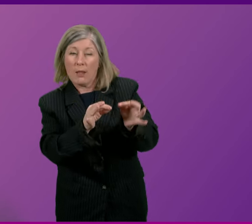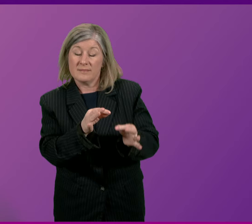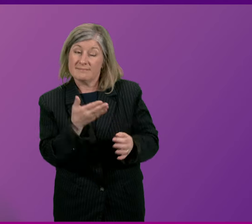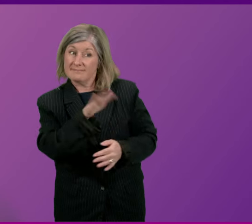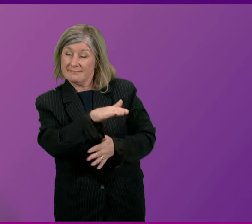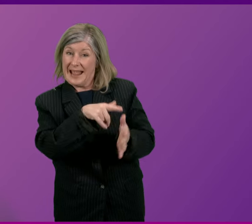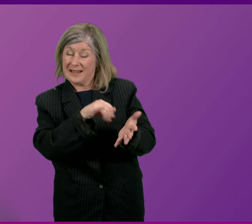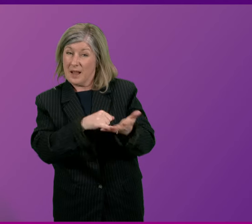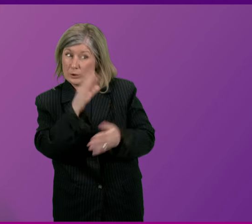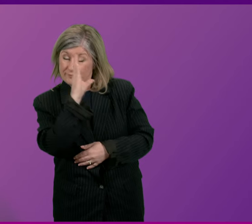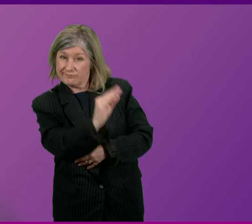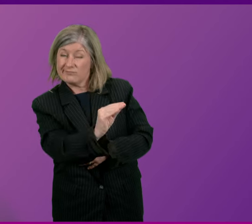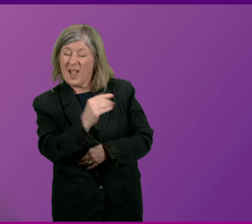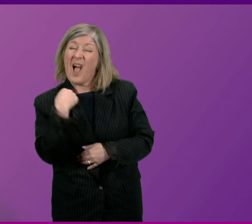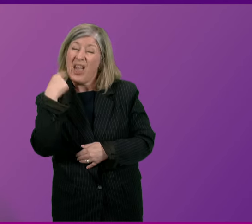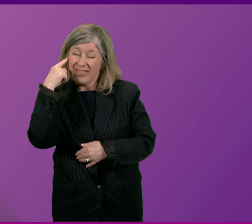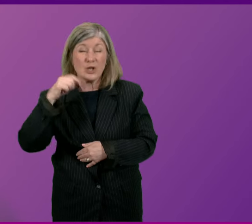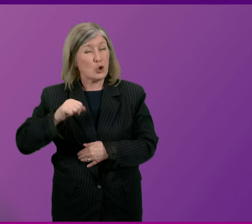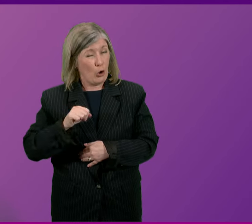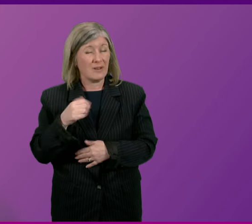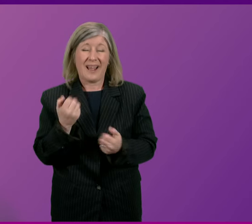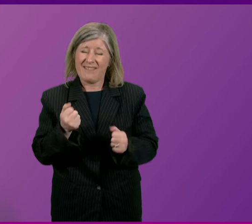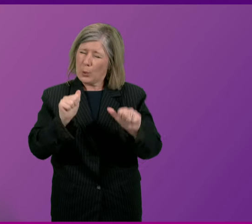that I think Scotland has a very good education system,